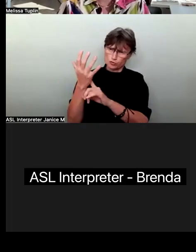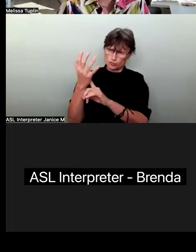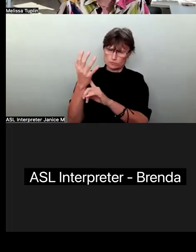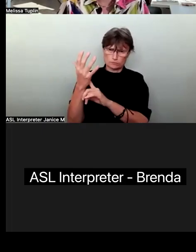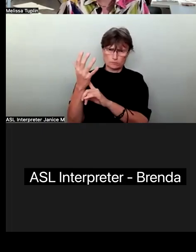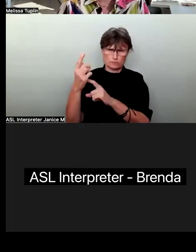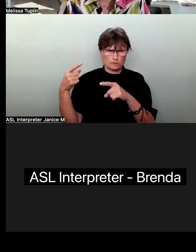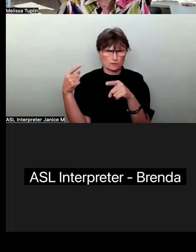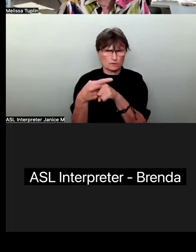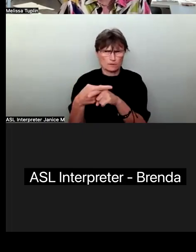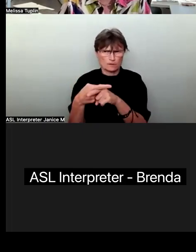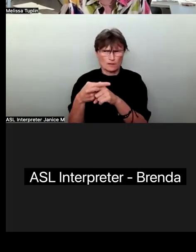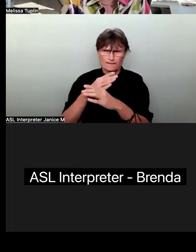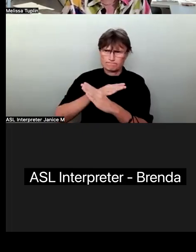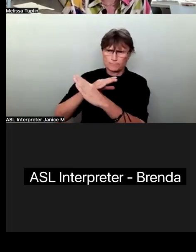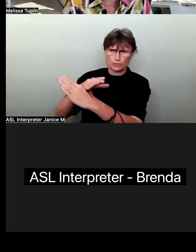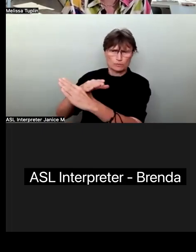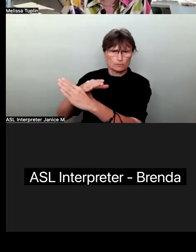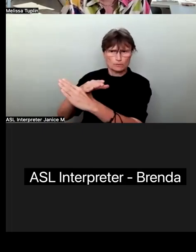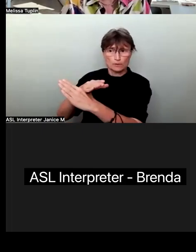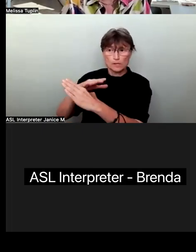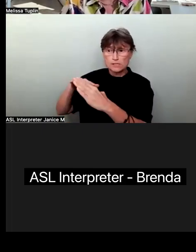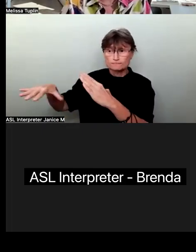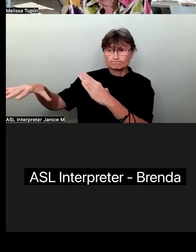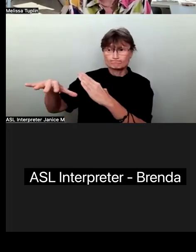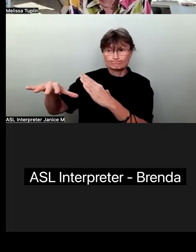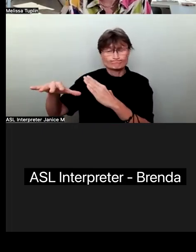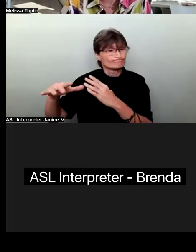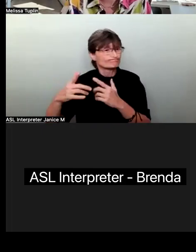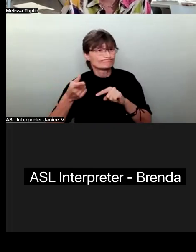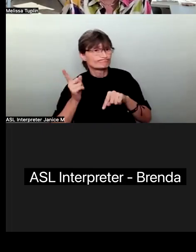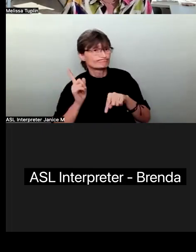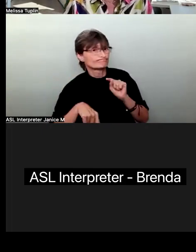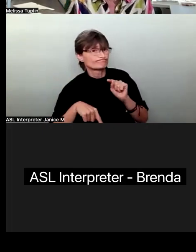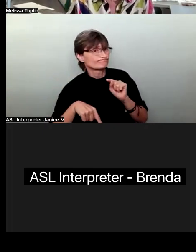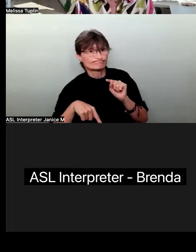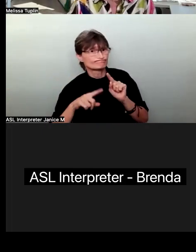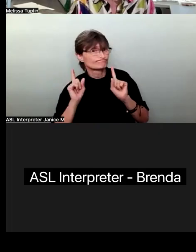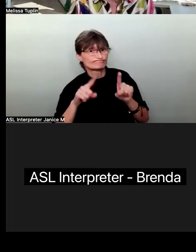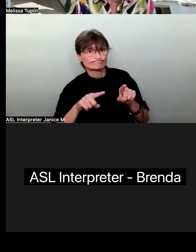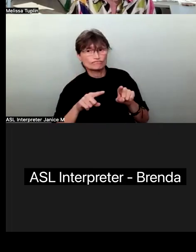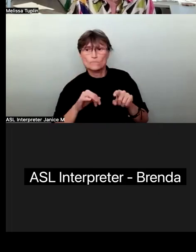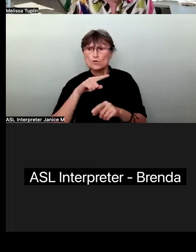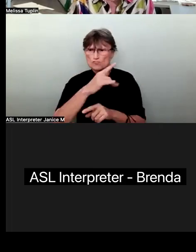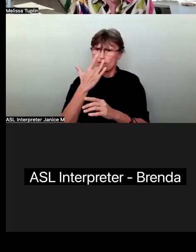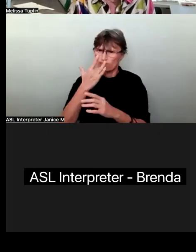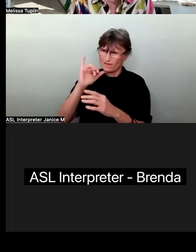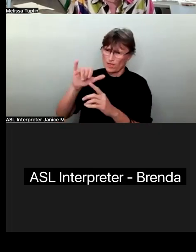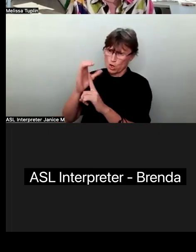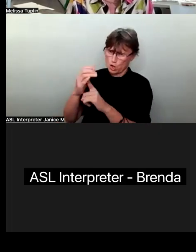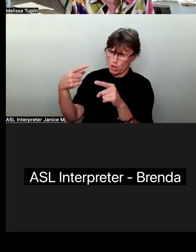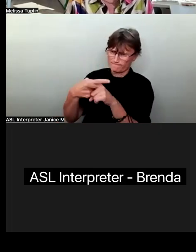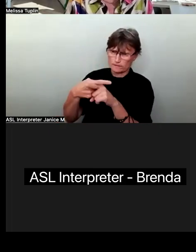some people to feel like they can attend your work, and you want to address that.